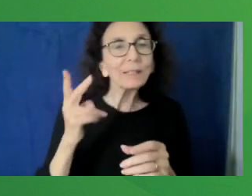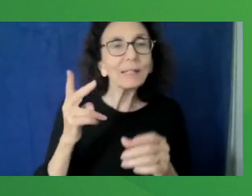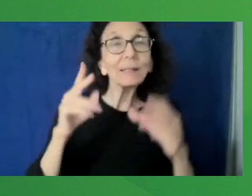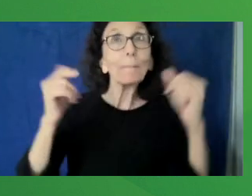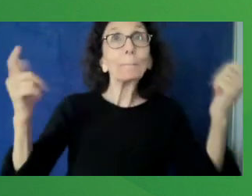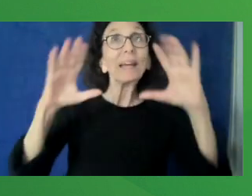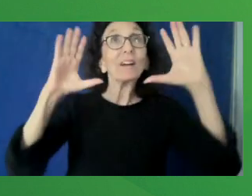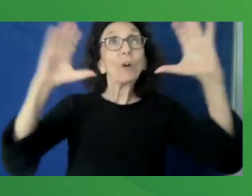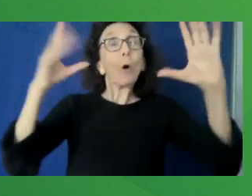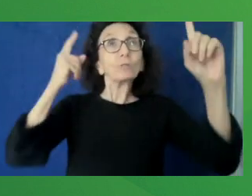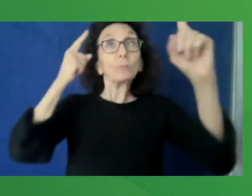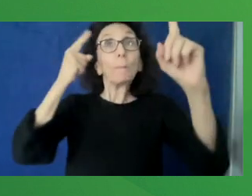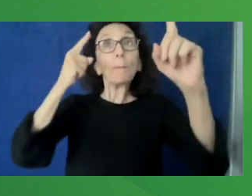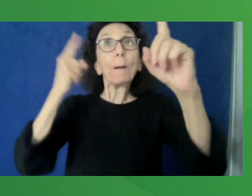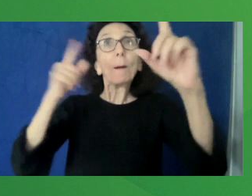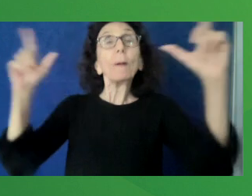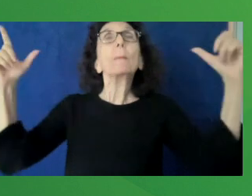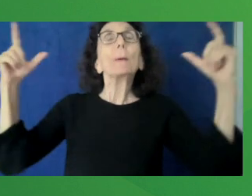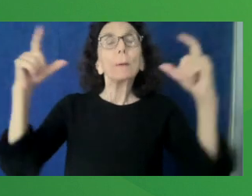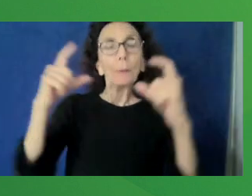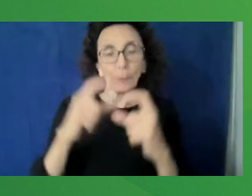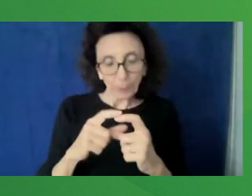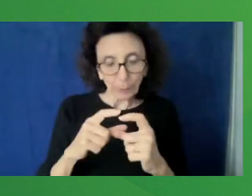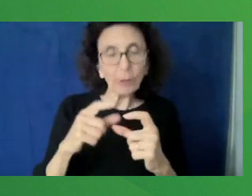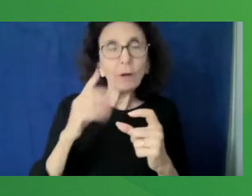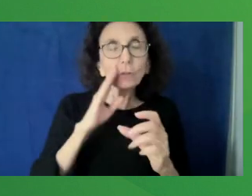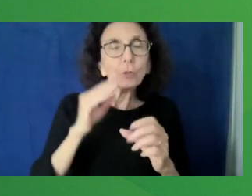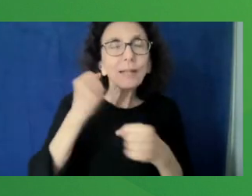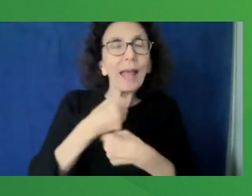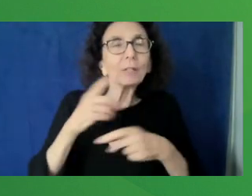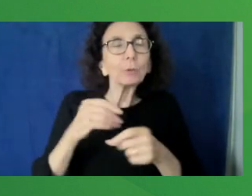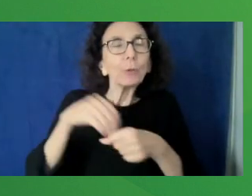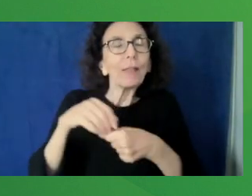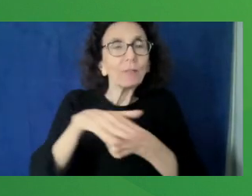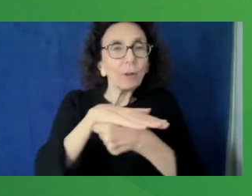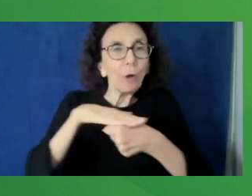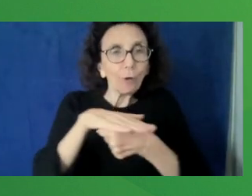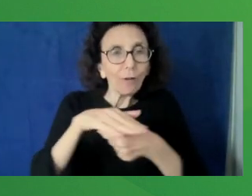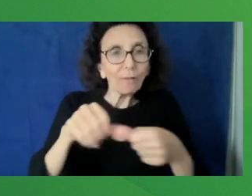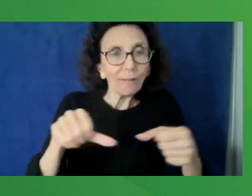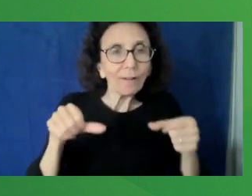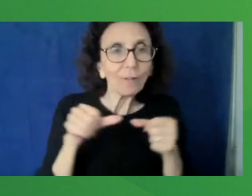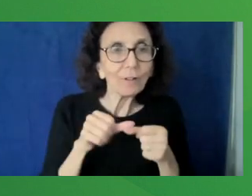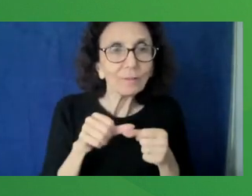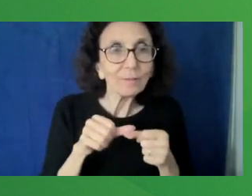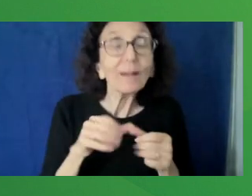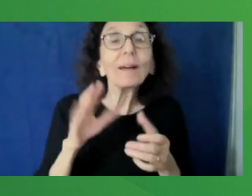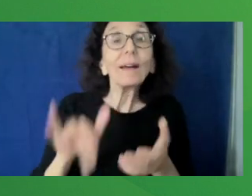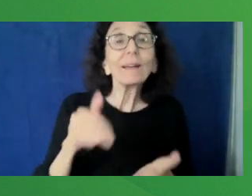and shrink them down to localize them. So, they start by really helping students think about what